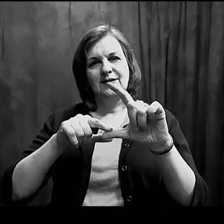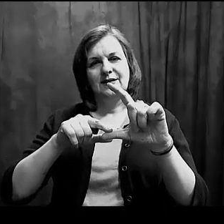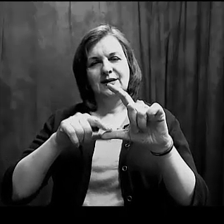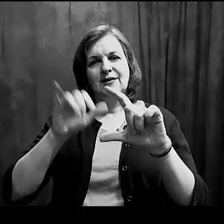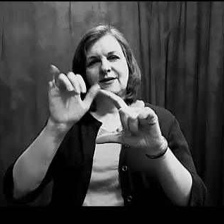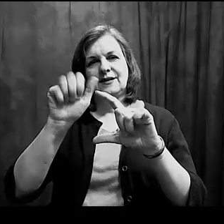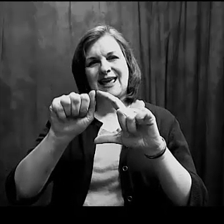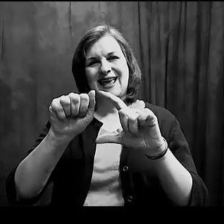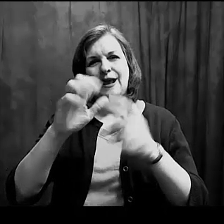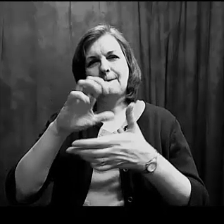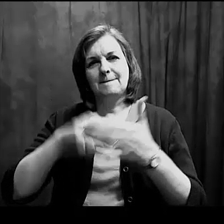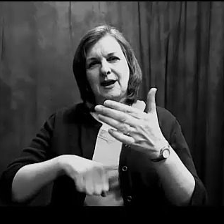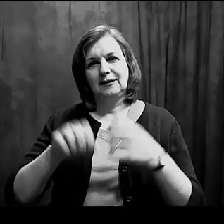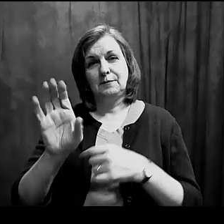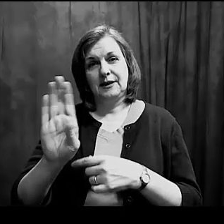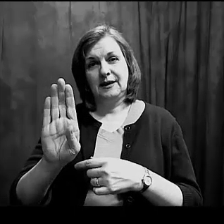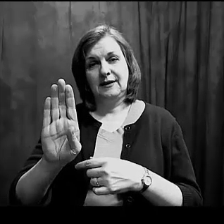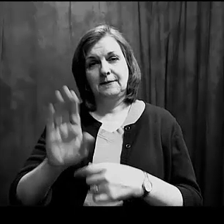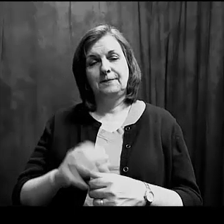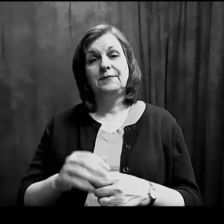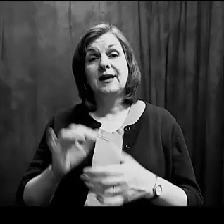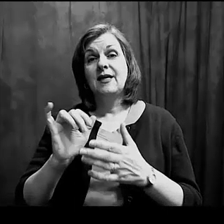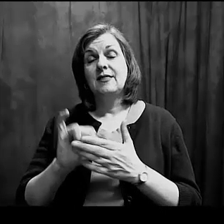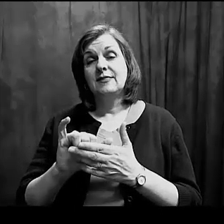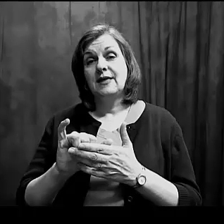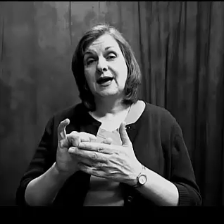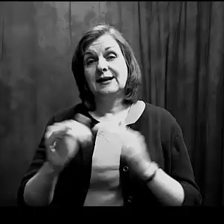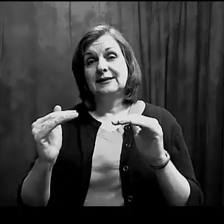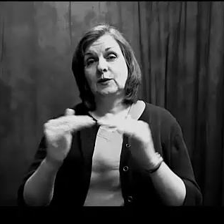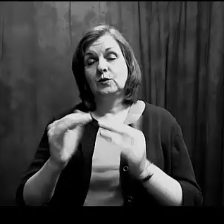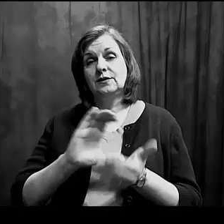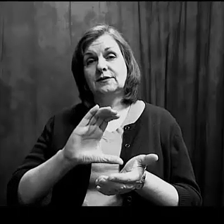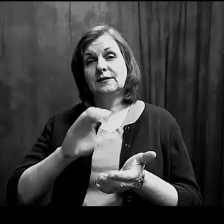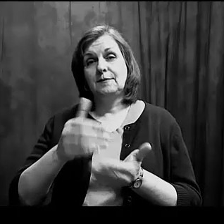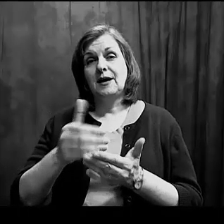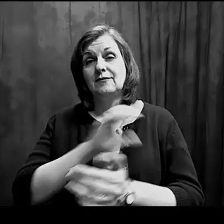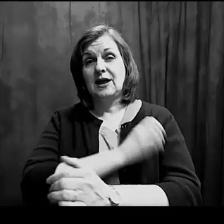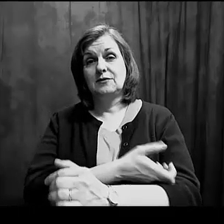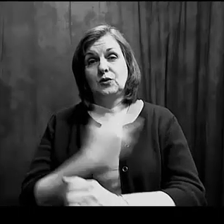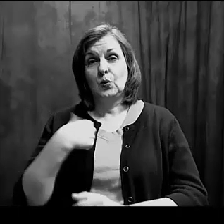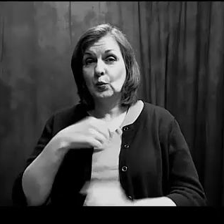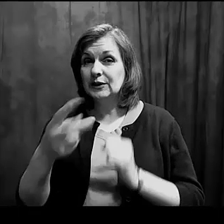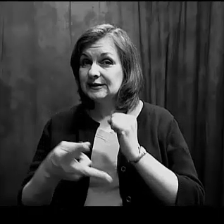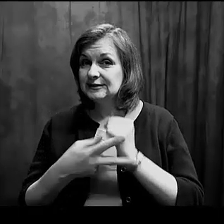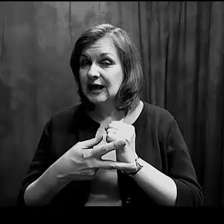is actually 'a' minus 'b' gives us the energy savings